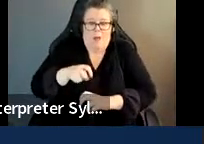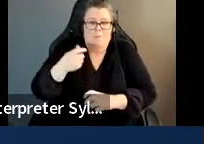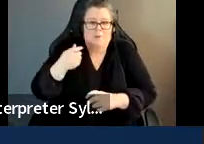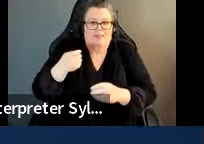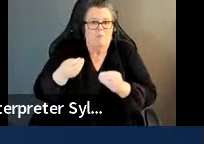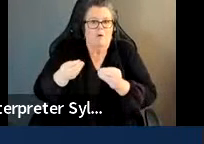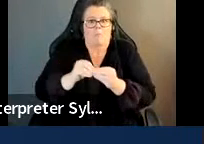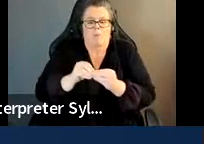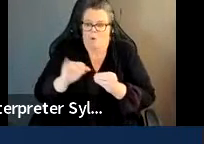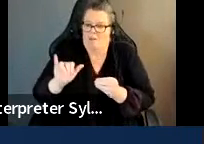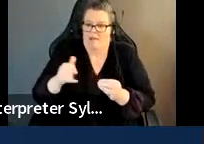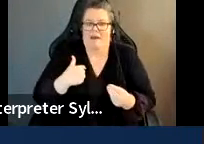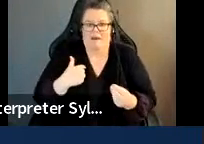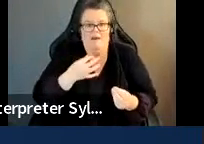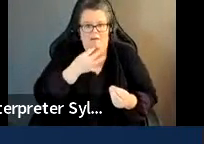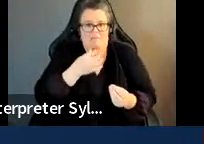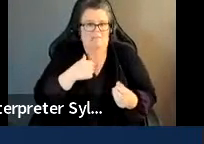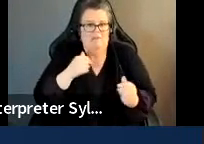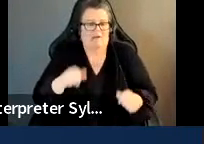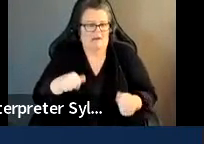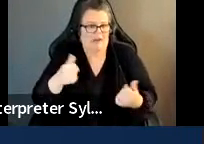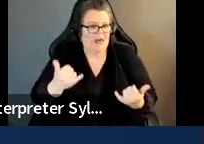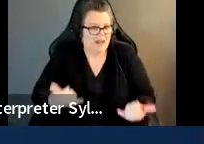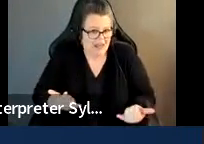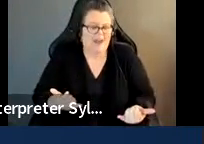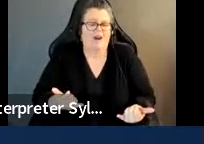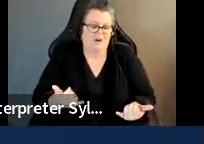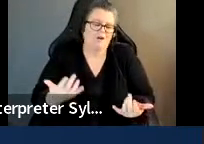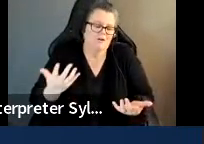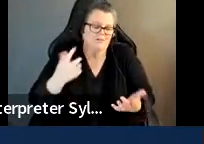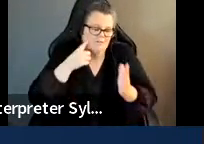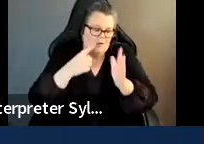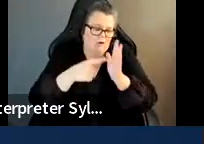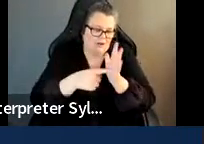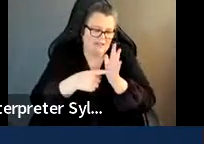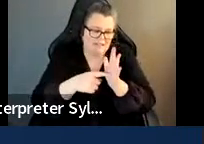I have to reach to be able to have my breasts examined.